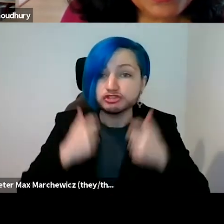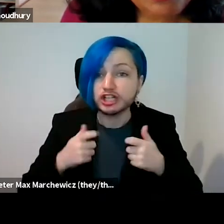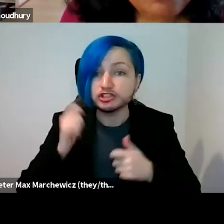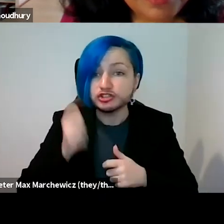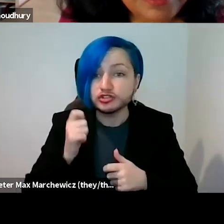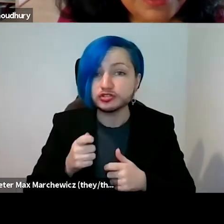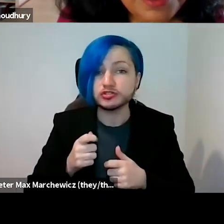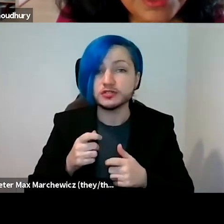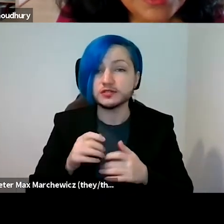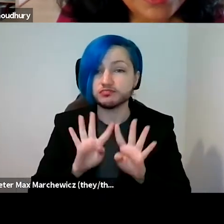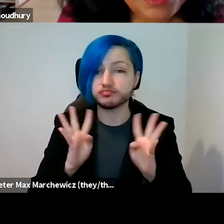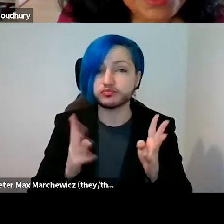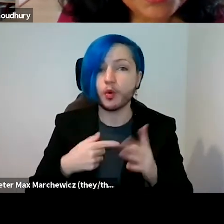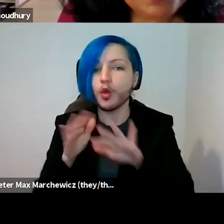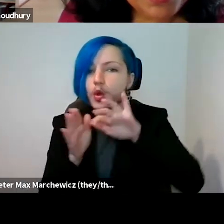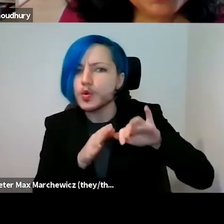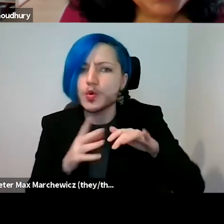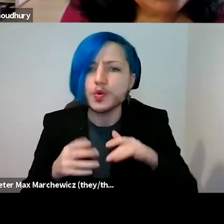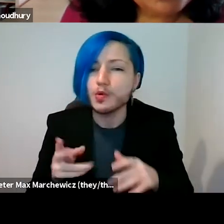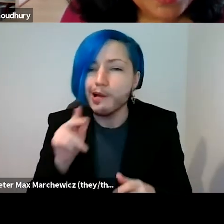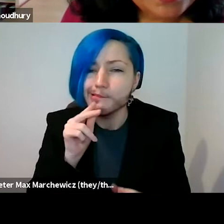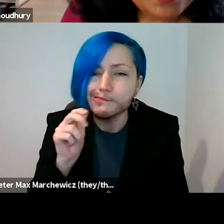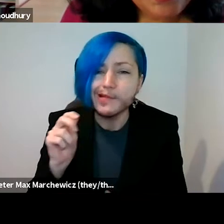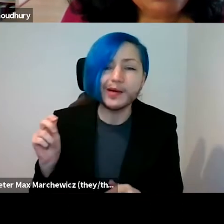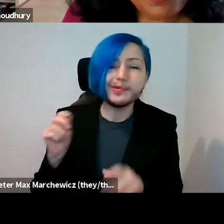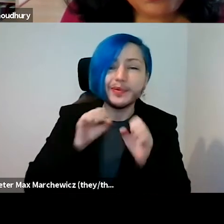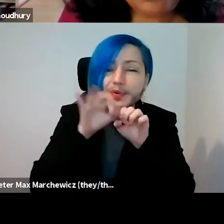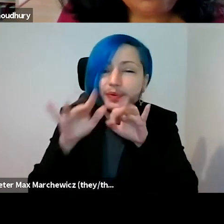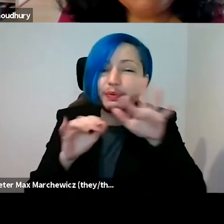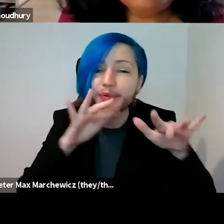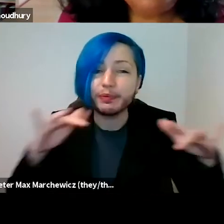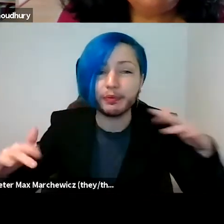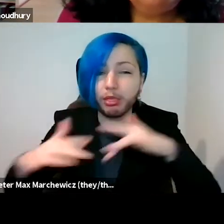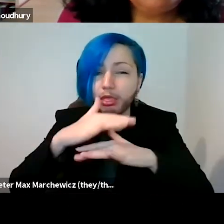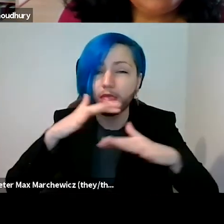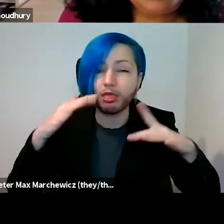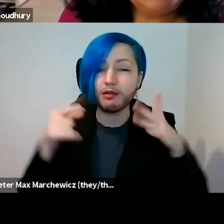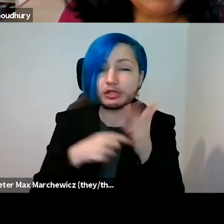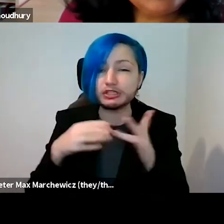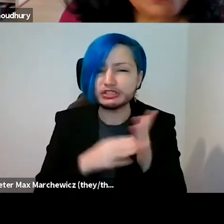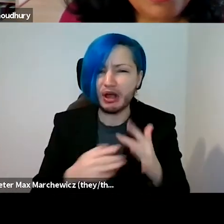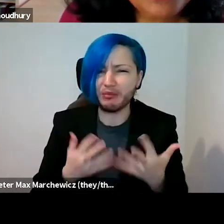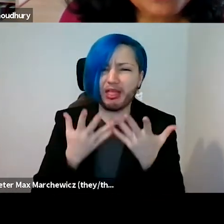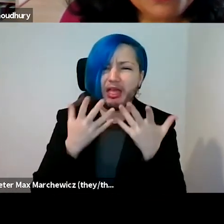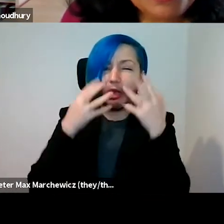and puffing, till in his face," in Tom's face, "the murky columns broke, and in his eyes, nose,